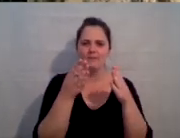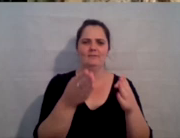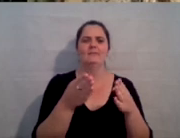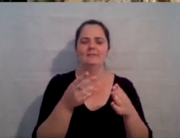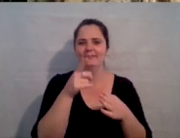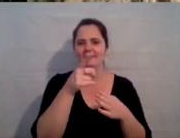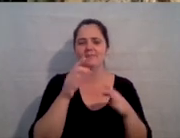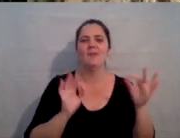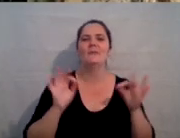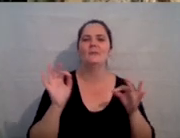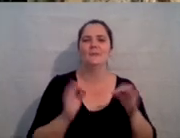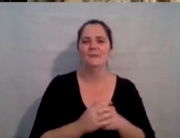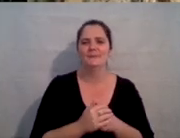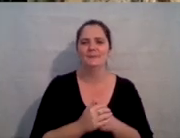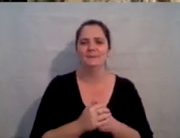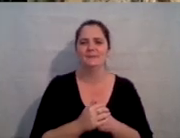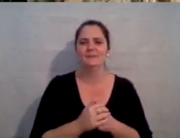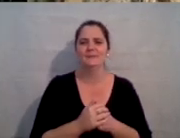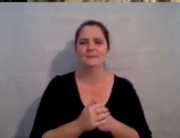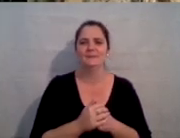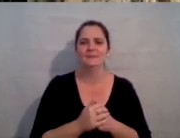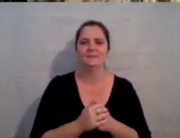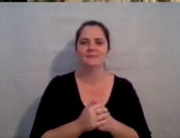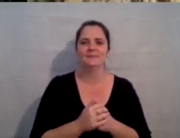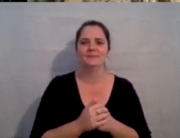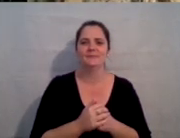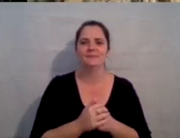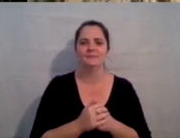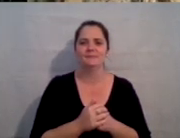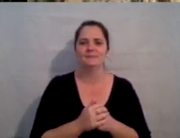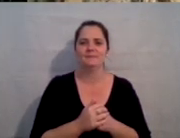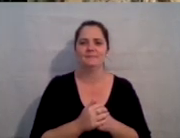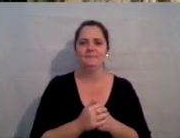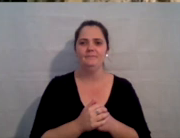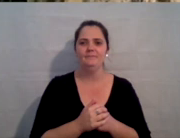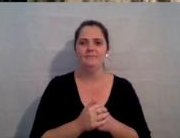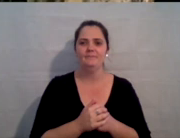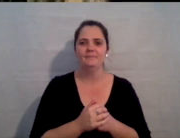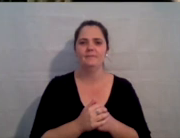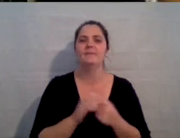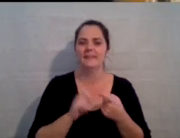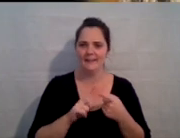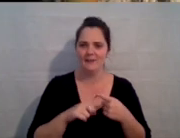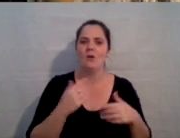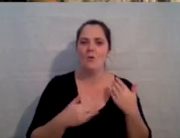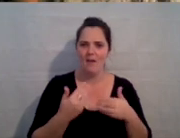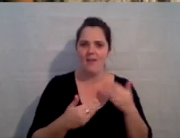Okay keep going now, your three minutes is almost up.